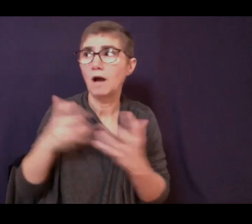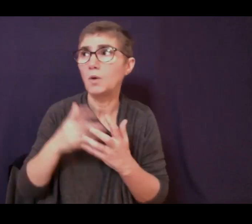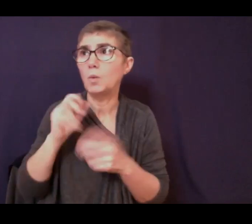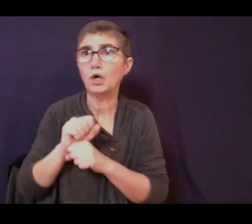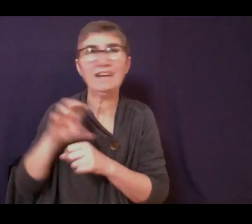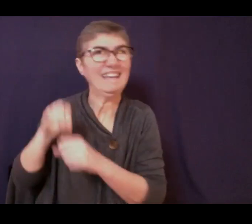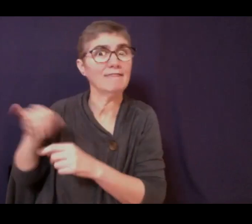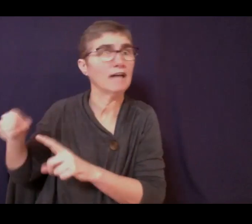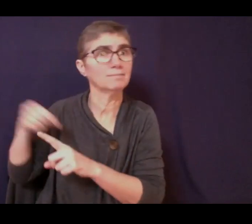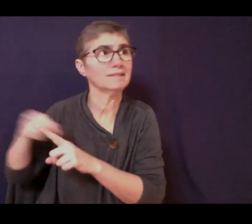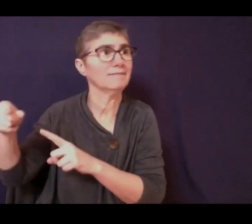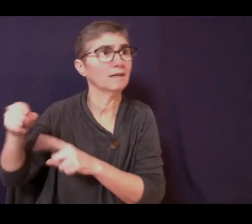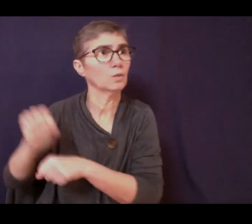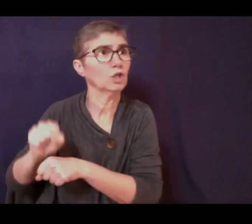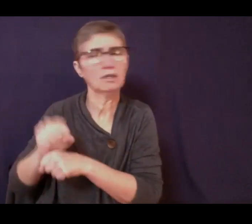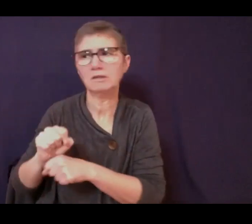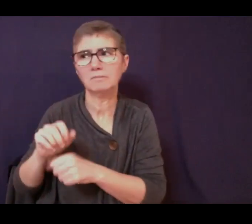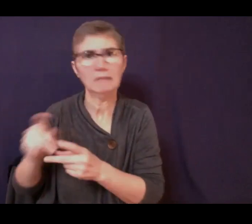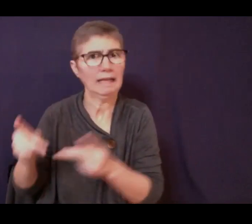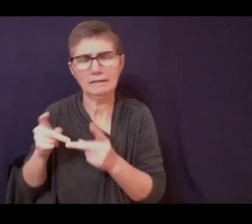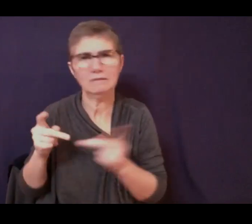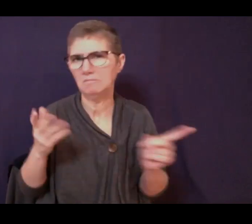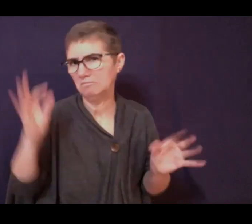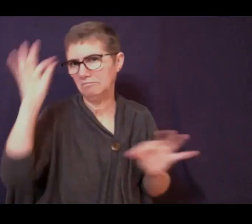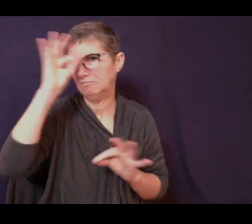what other types of accommodations would work in your workplace